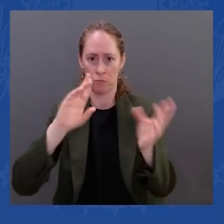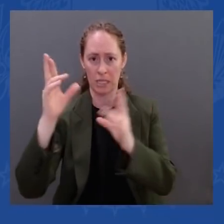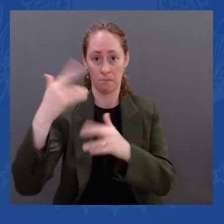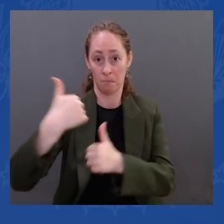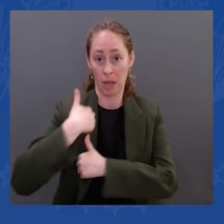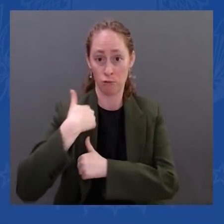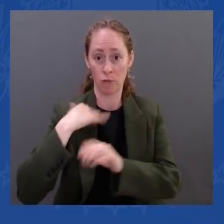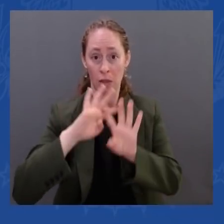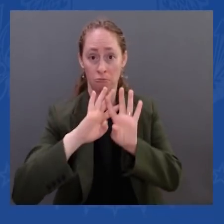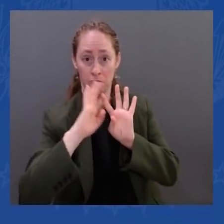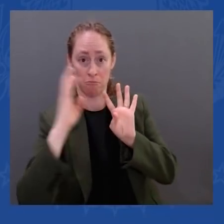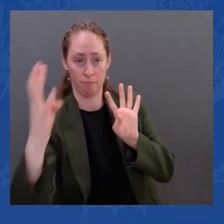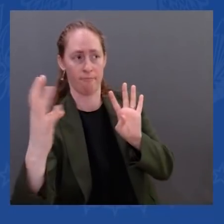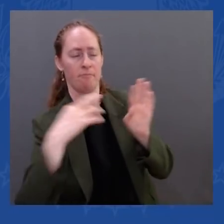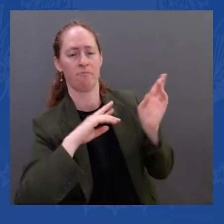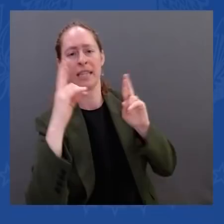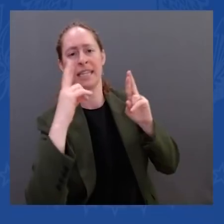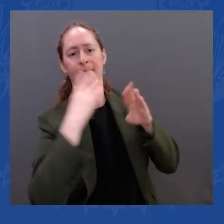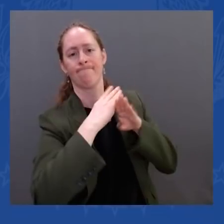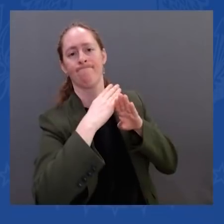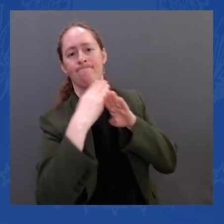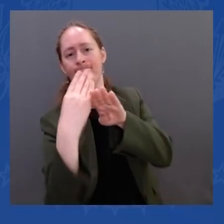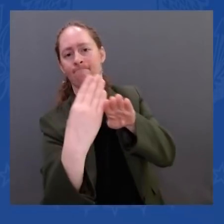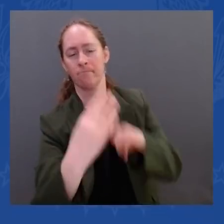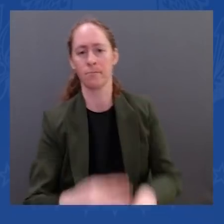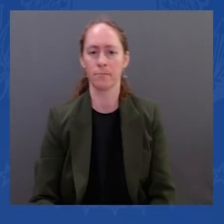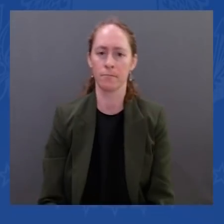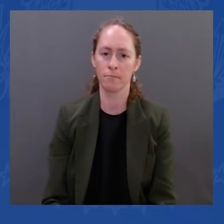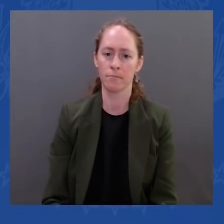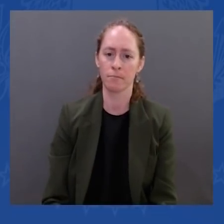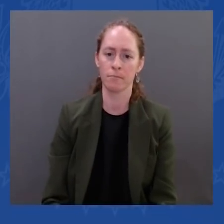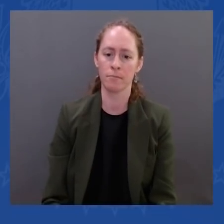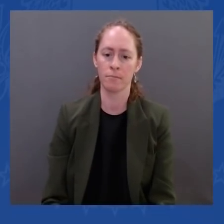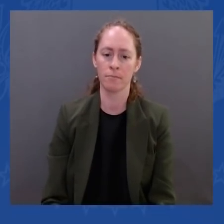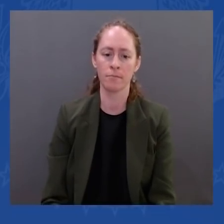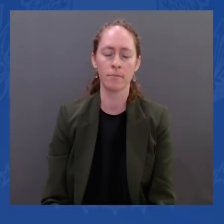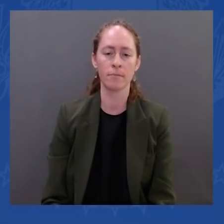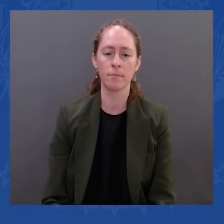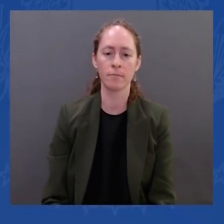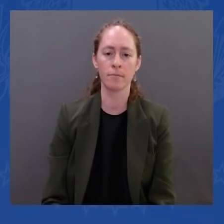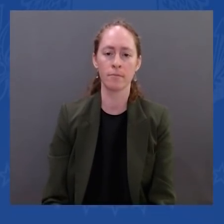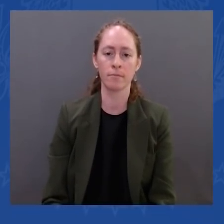We remain committed to supporting the peace and stability across the Taiwan Straits and ensuring